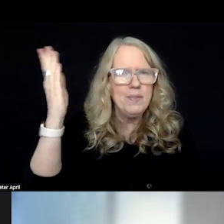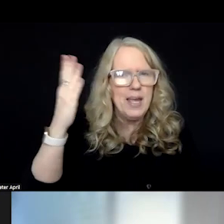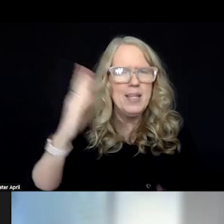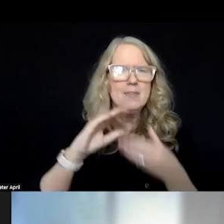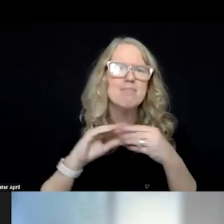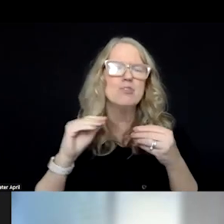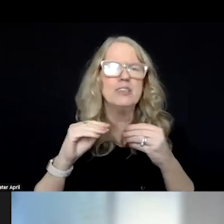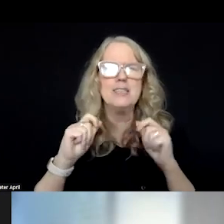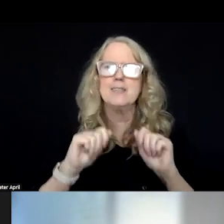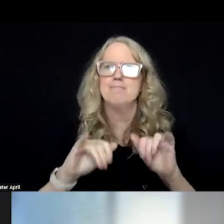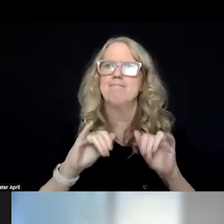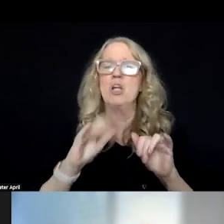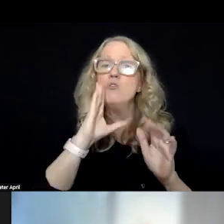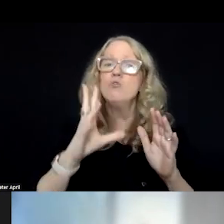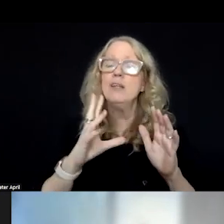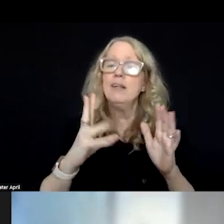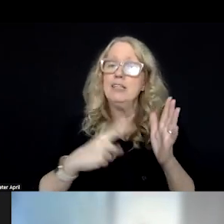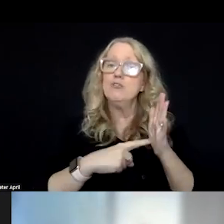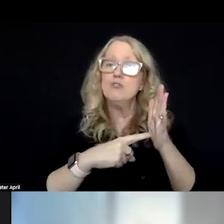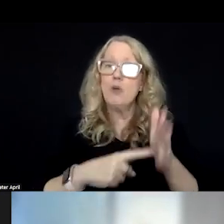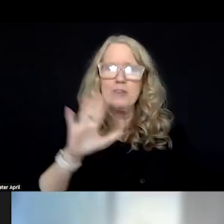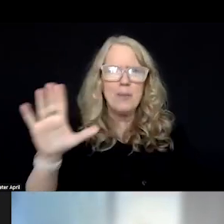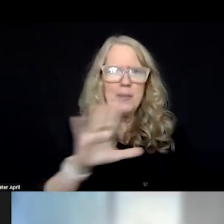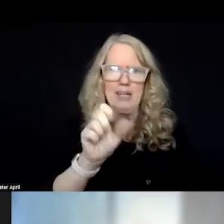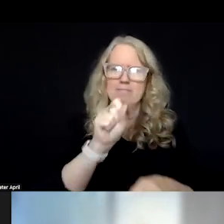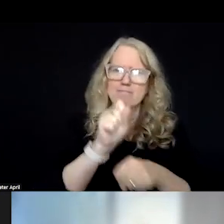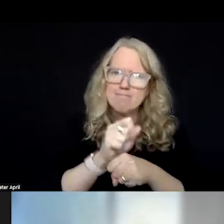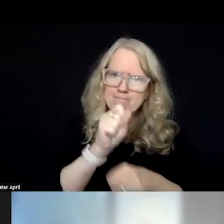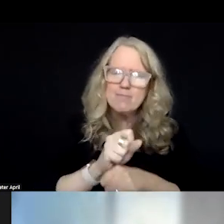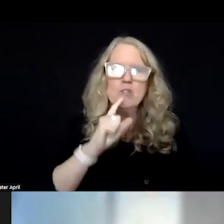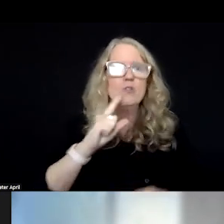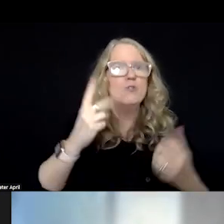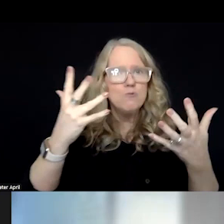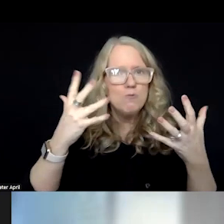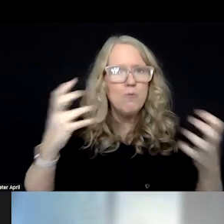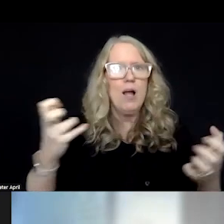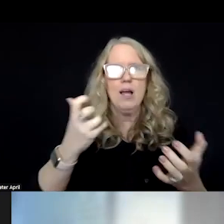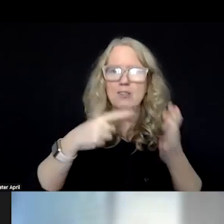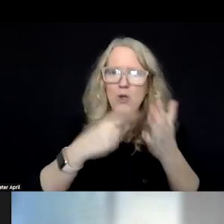SHOW CASE THEIR EVIDENCE TO BE EVIDENCE-BASED. THAT IS ONE